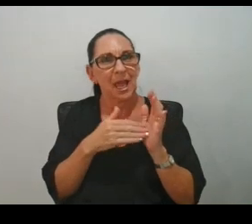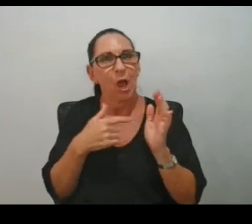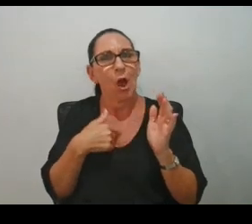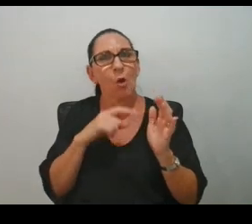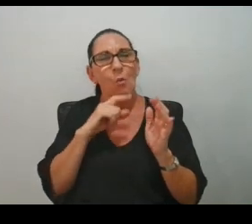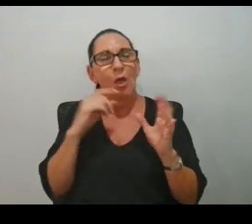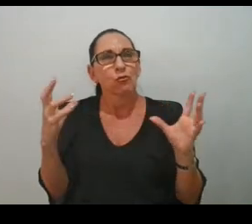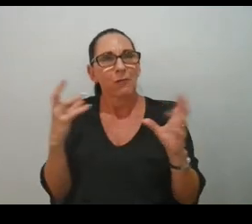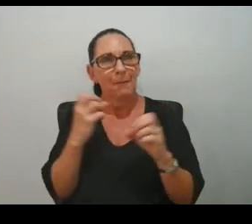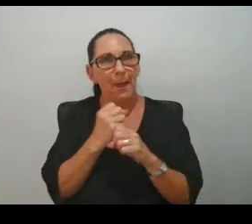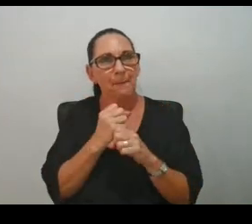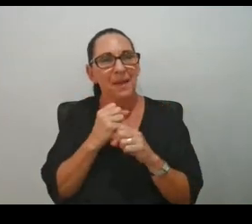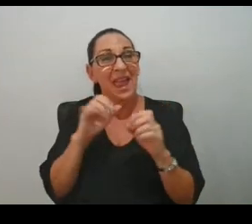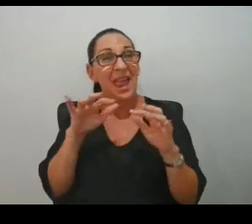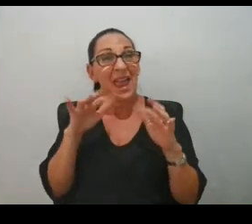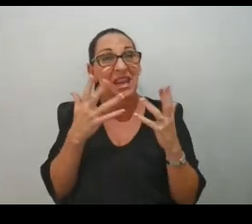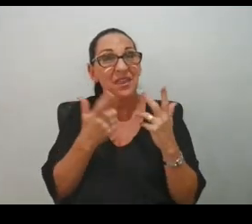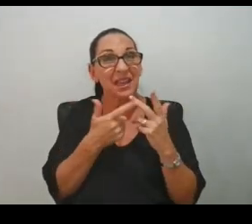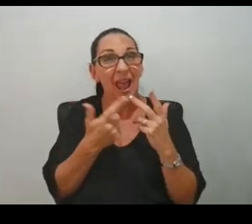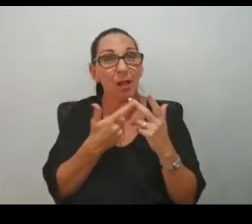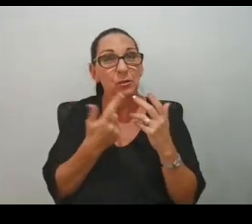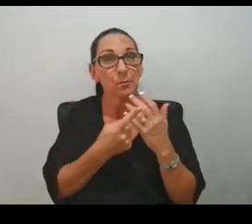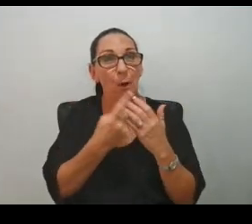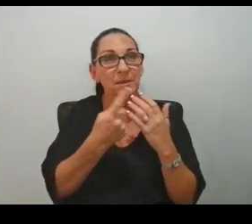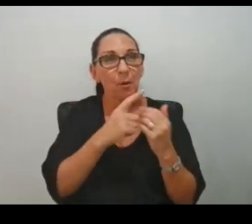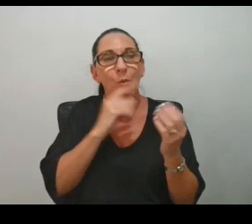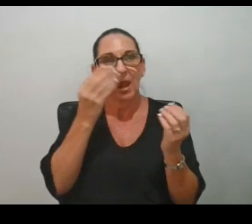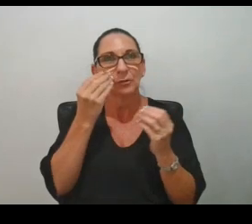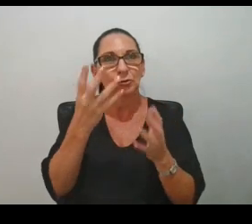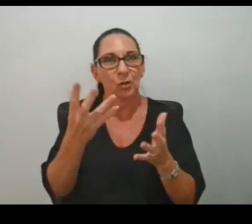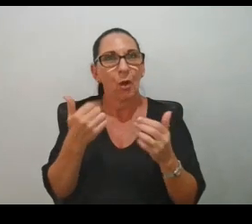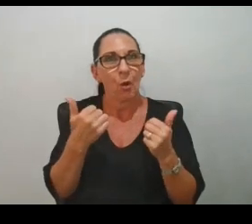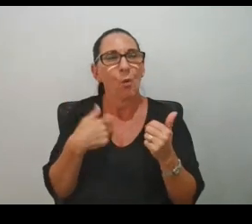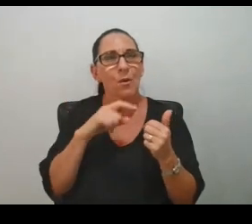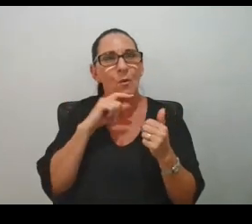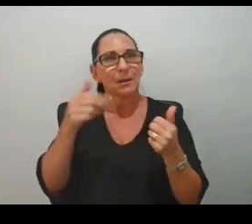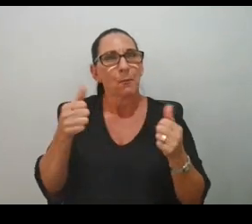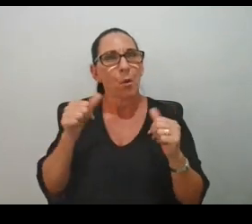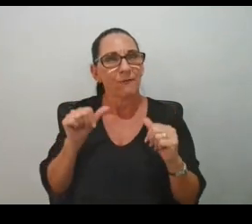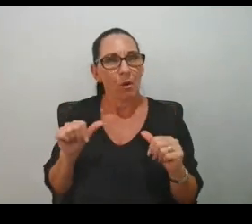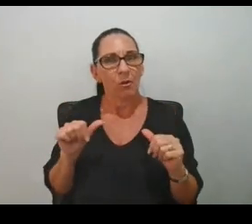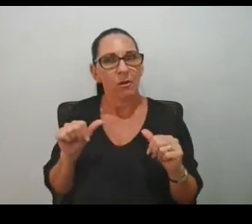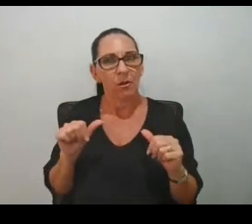else pops through that's relevant I'll let you know but I might move on now to just um reminding